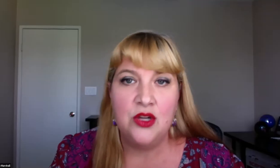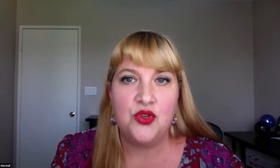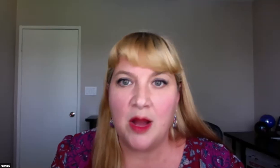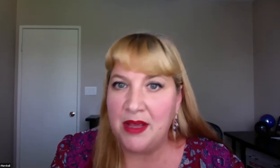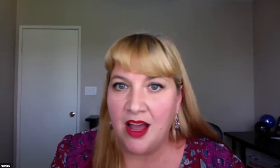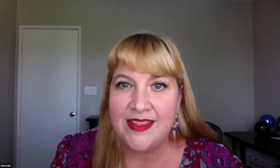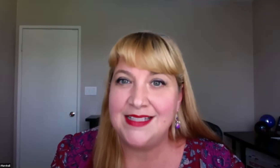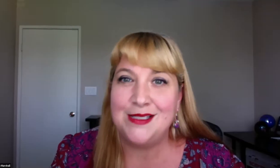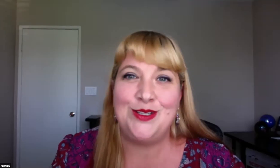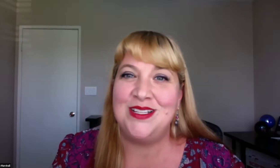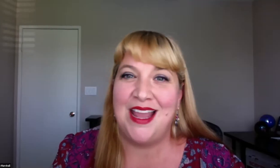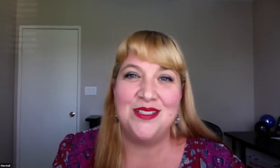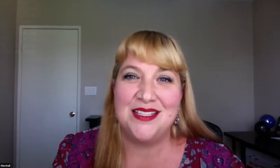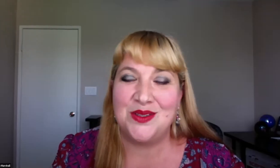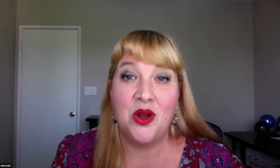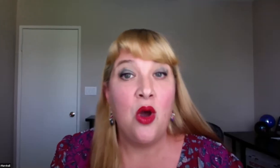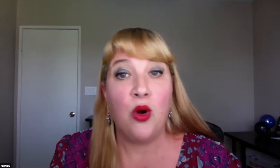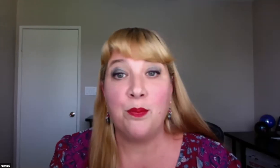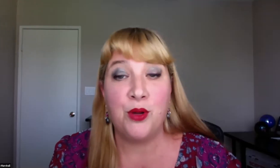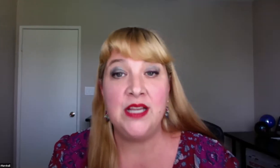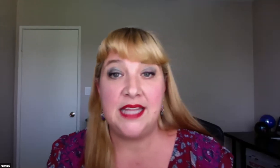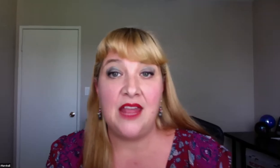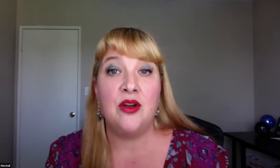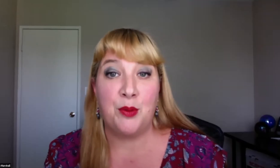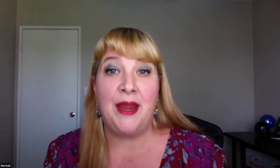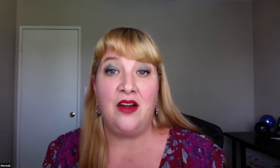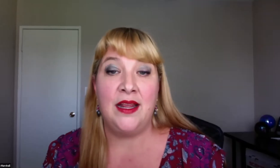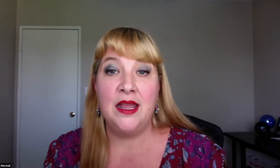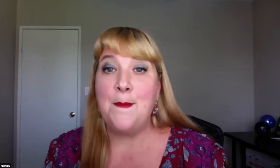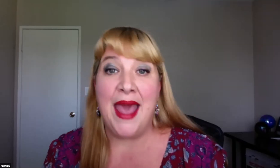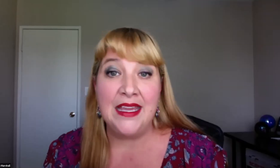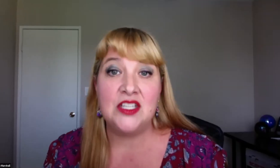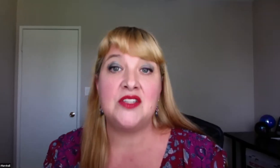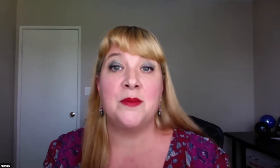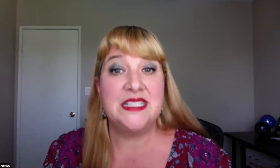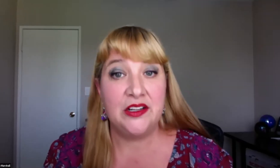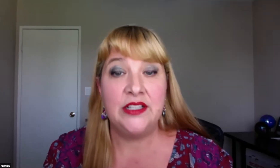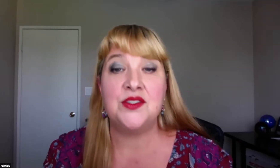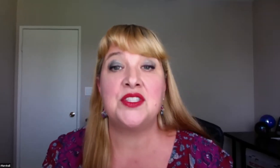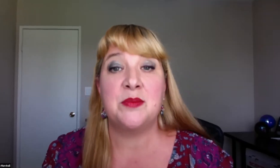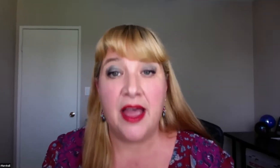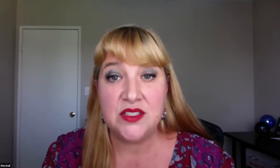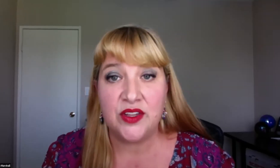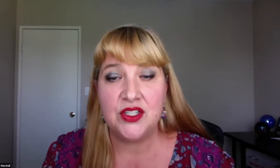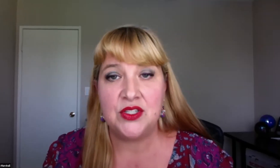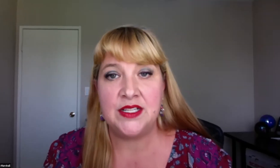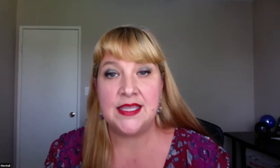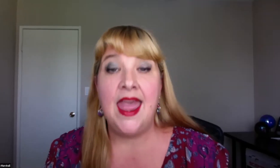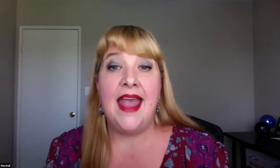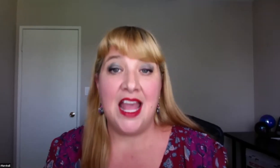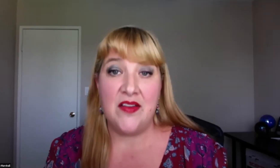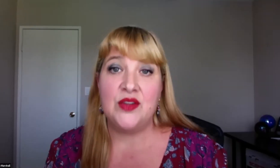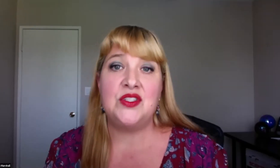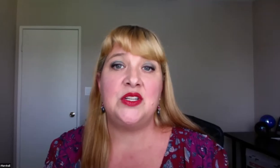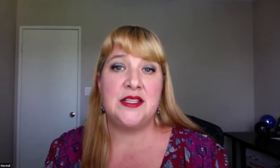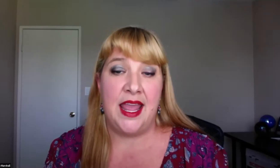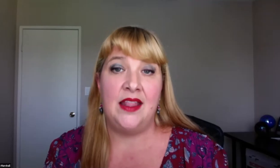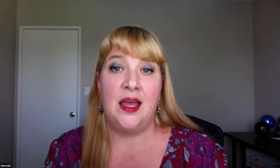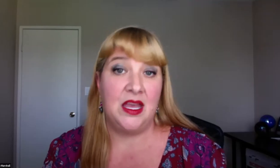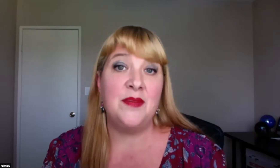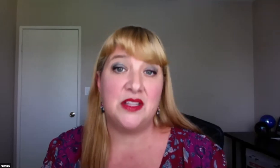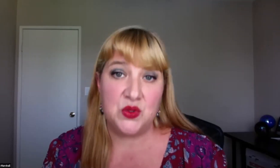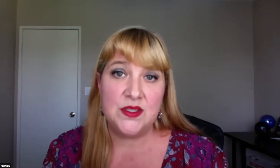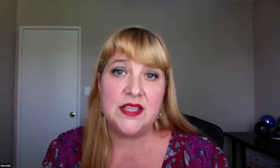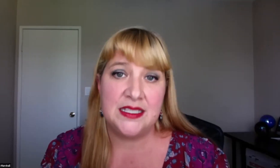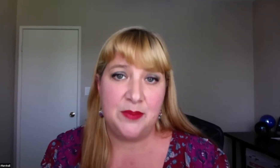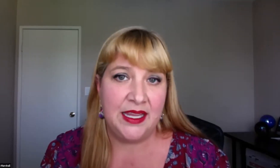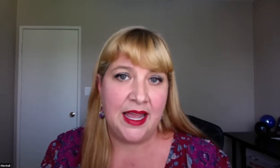Renee Marshall: dropping off things that students houses or or putting together and preparing packages or materials or supplies for their students and having those students and come to the school site to pick it up.